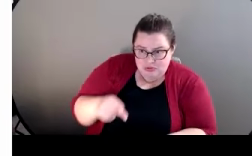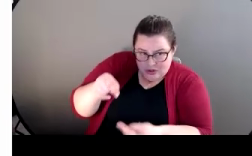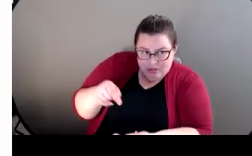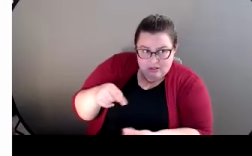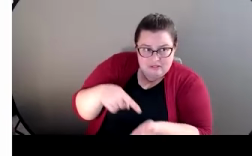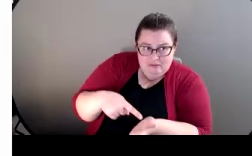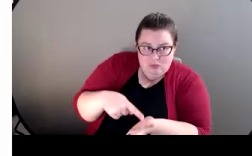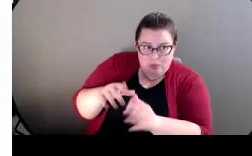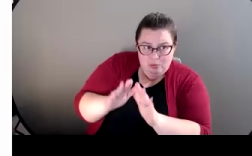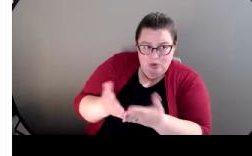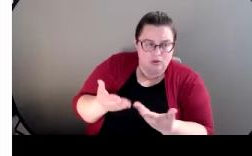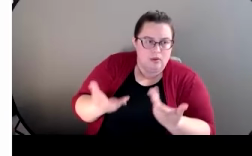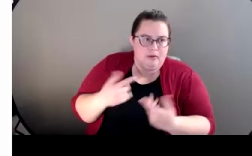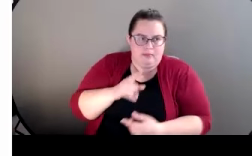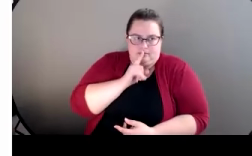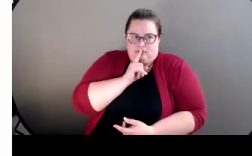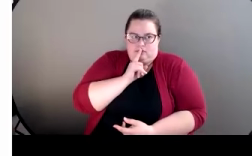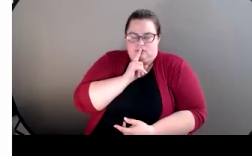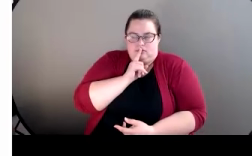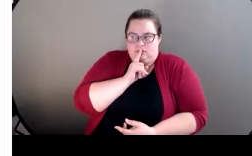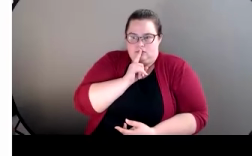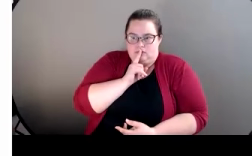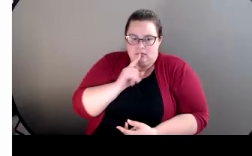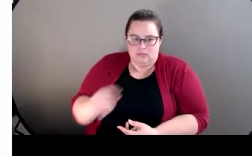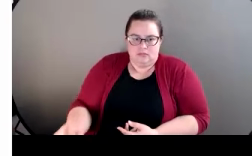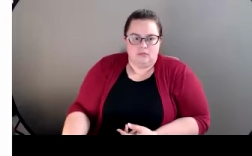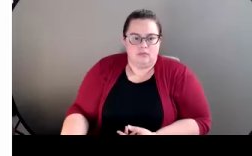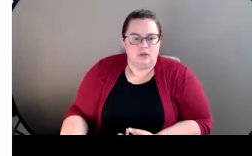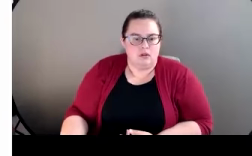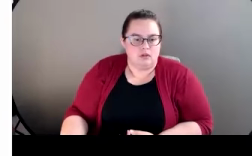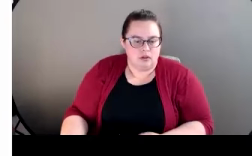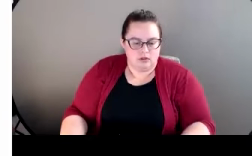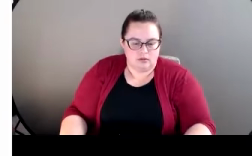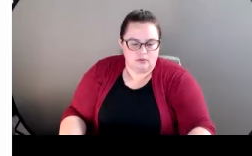So, we want to keep all of that in mind. Okay.